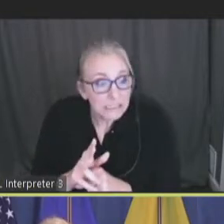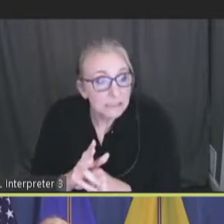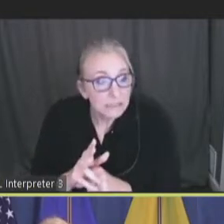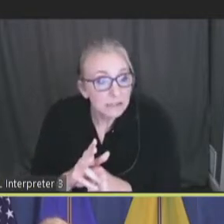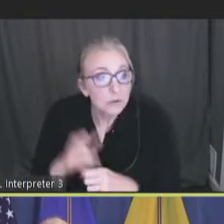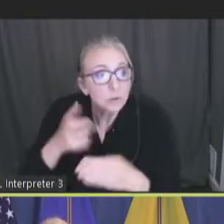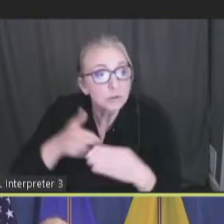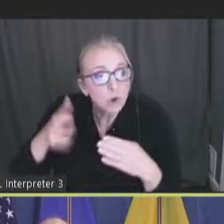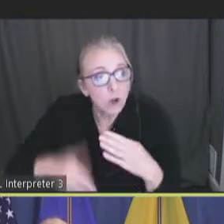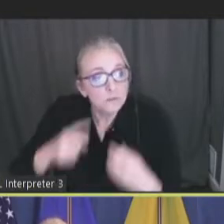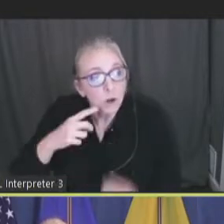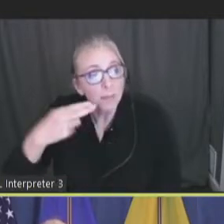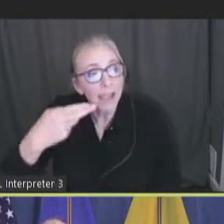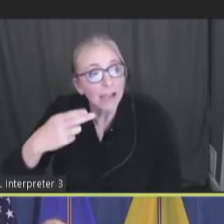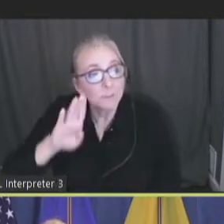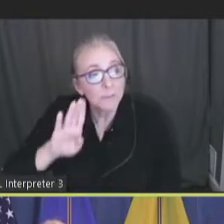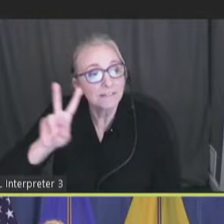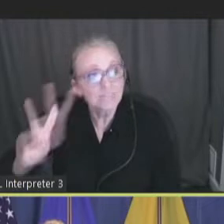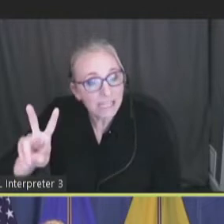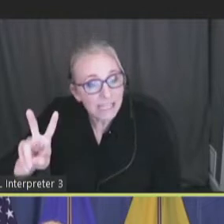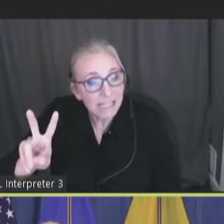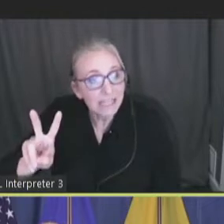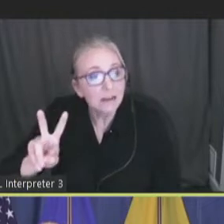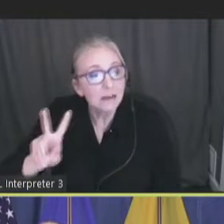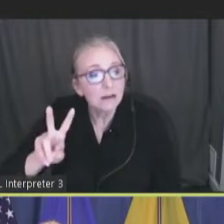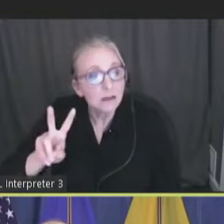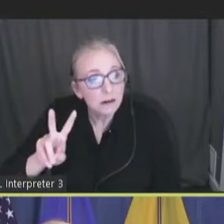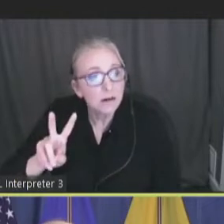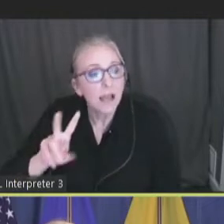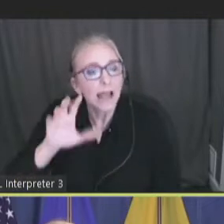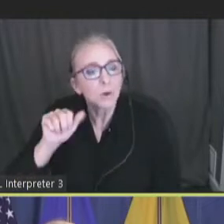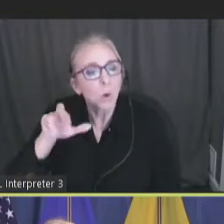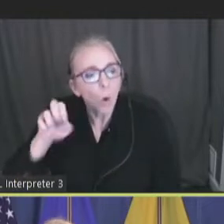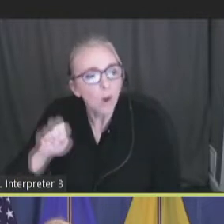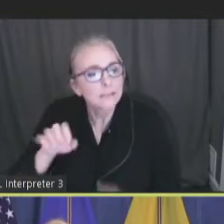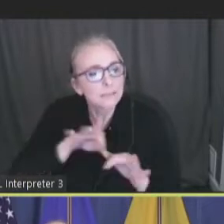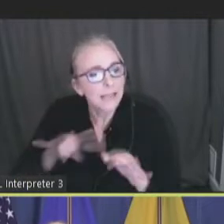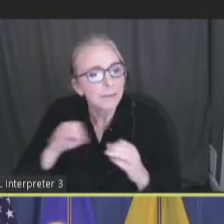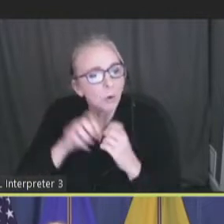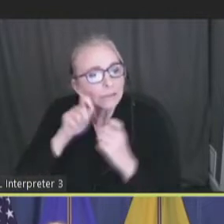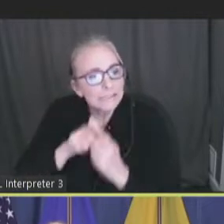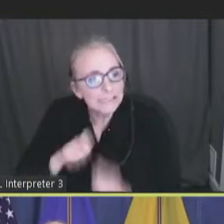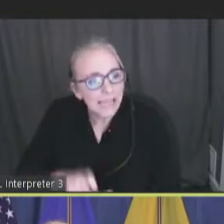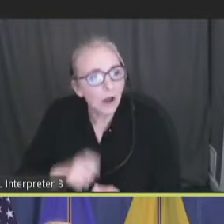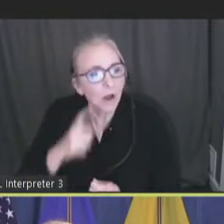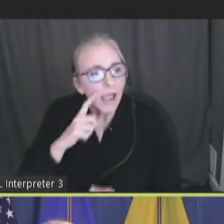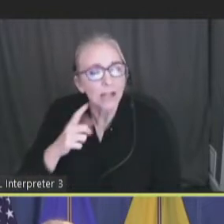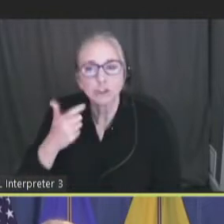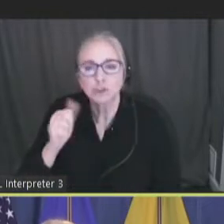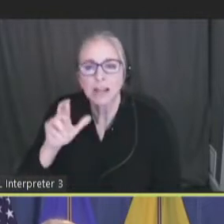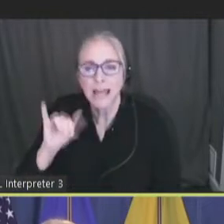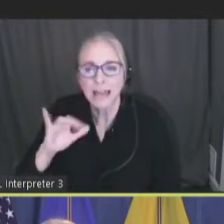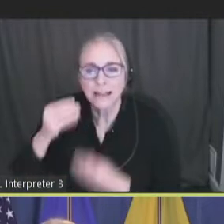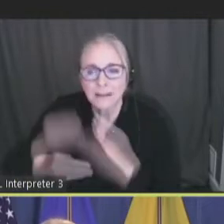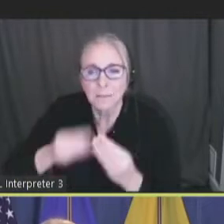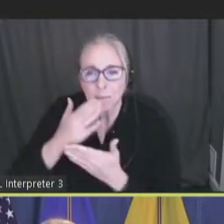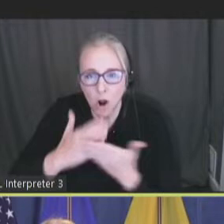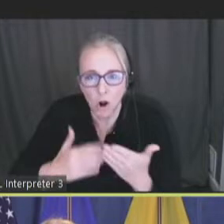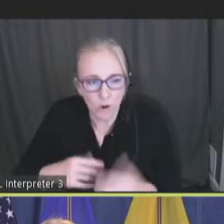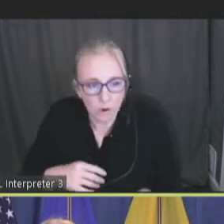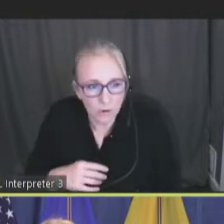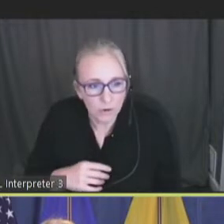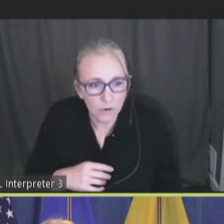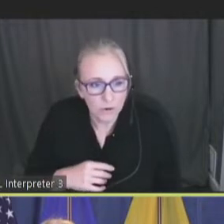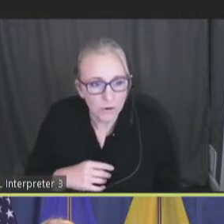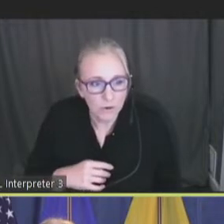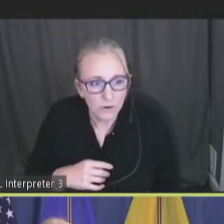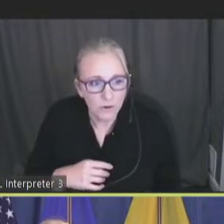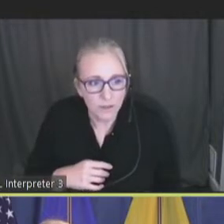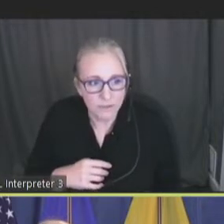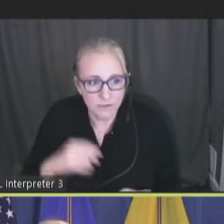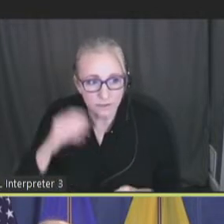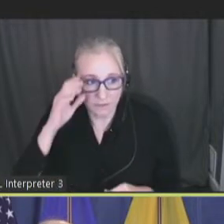HBV polymerase and core, and I'll explain that in more detail. And we have a generic adjuvant. So,